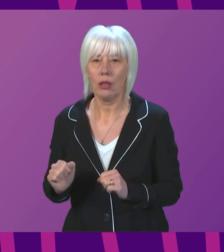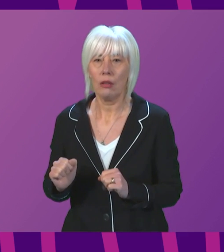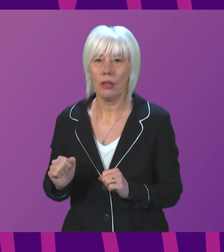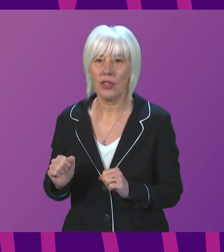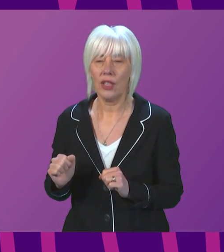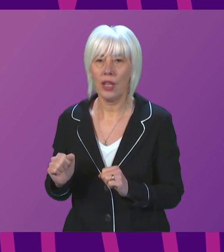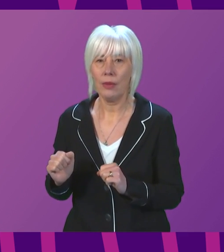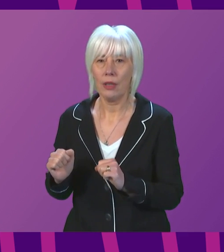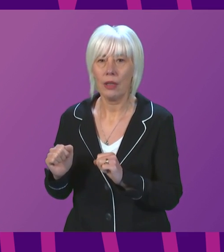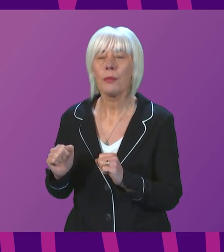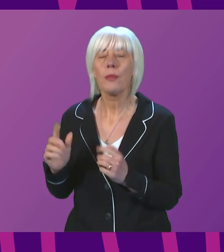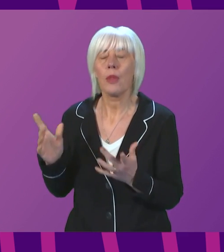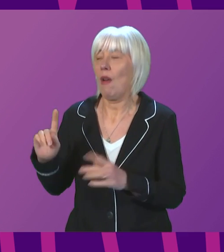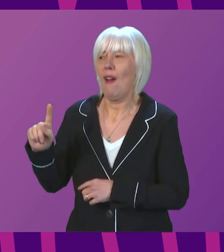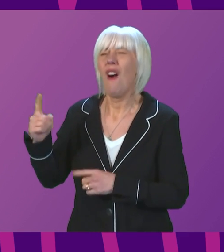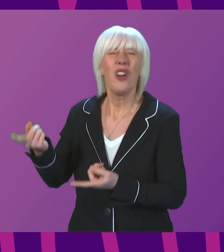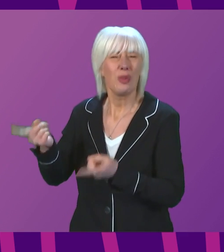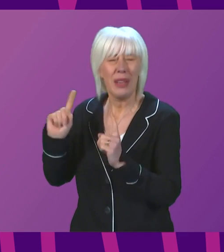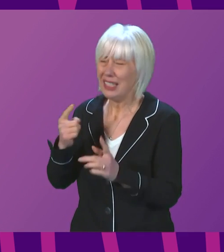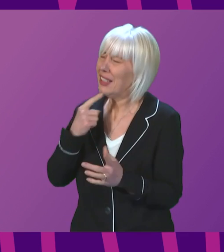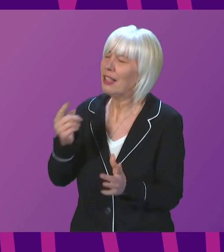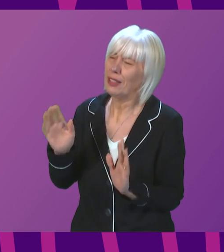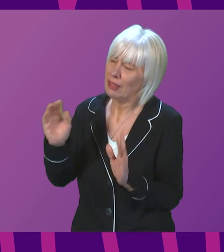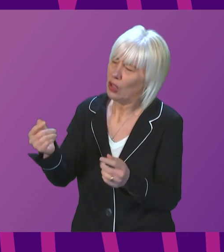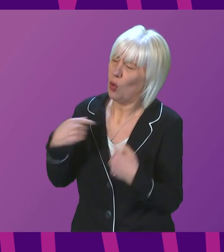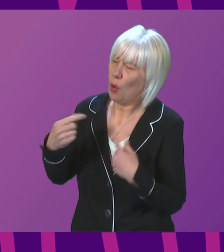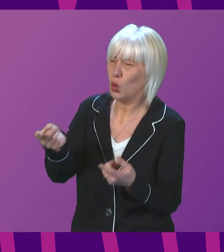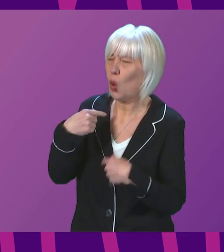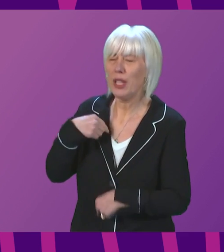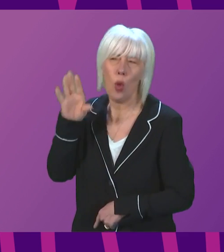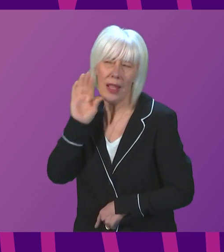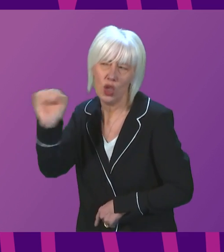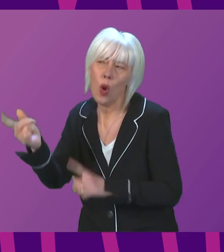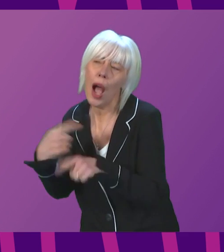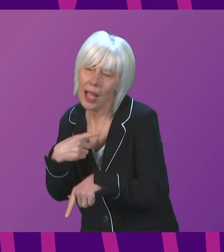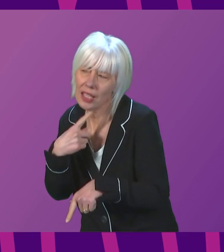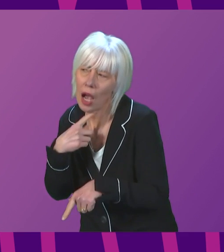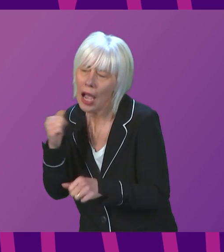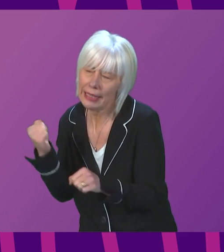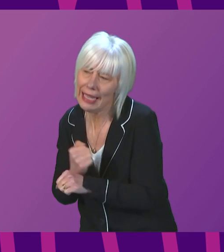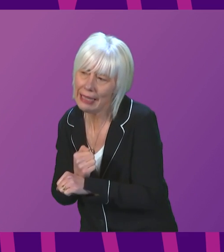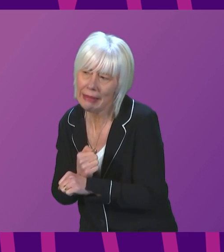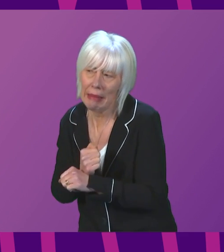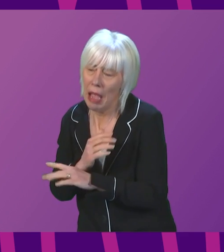The First Minister urged me to listen to her answer—which I did—but it had nothing to do with the question that I posed to her.